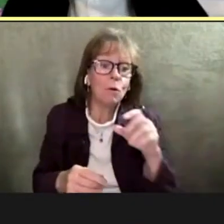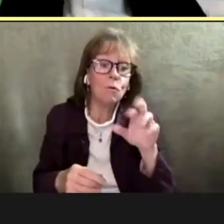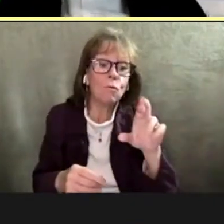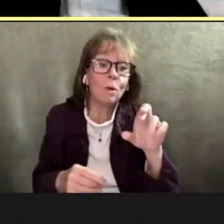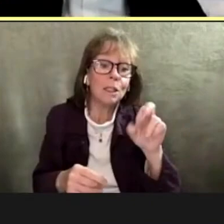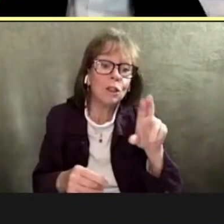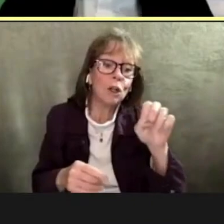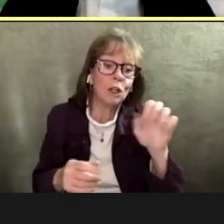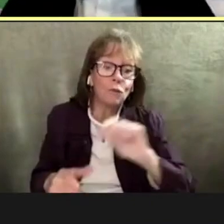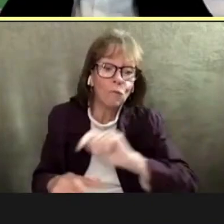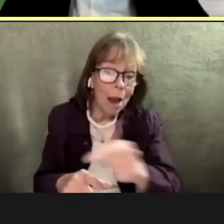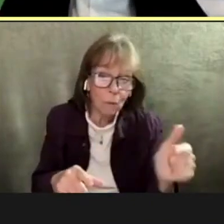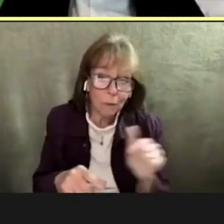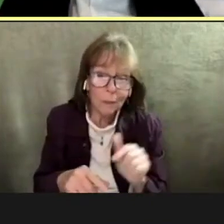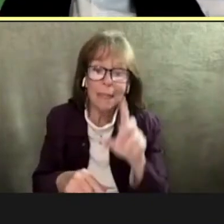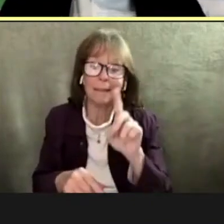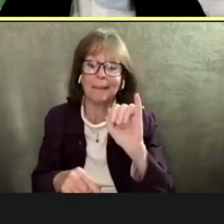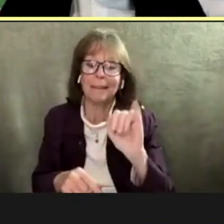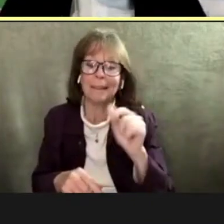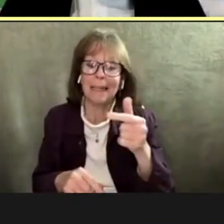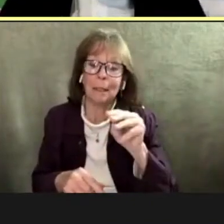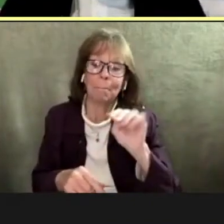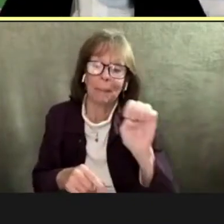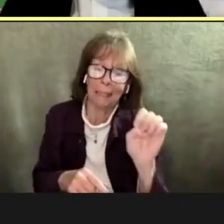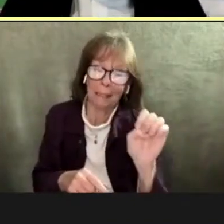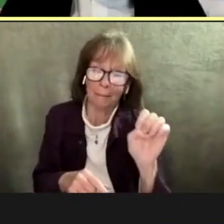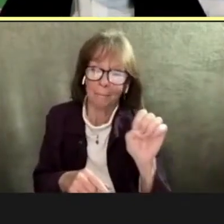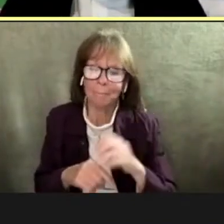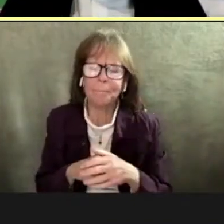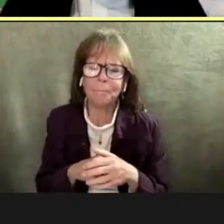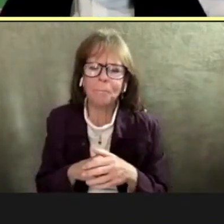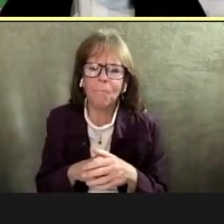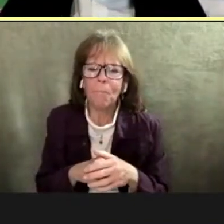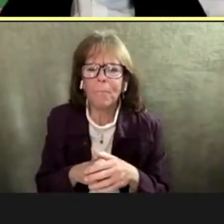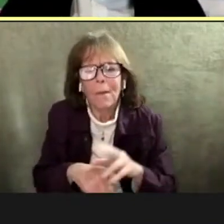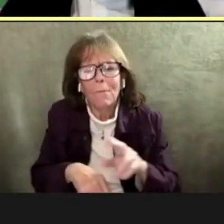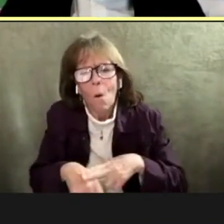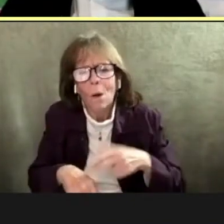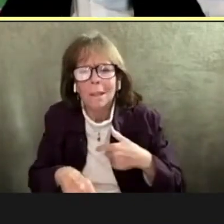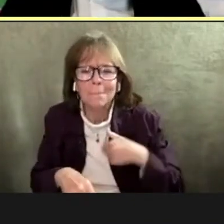And of course, as co-host of the Docs With Disabilities podcast,